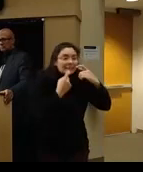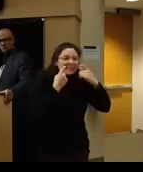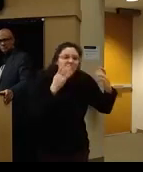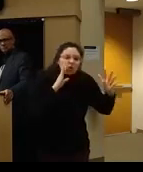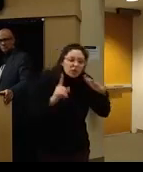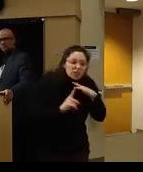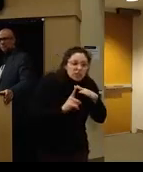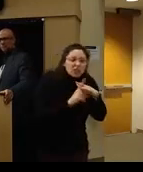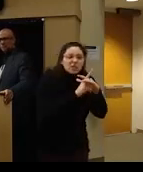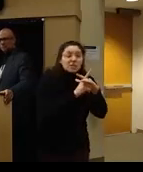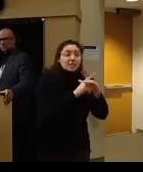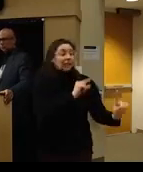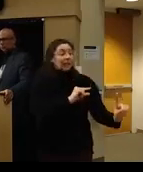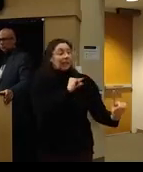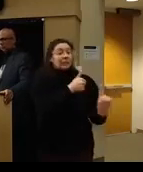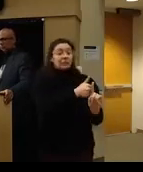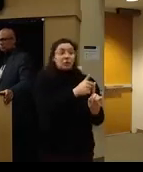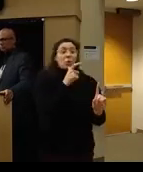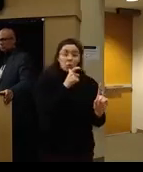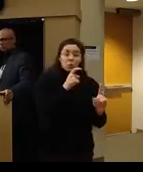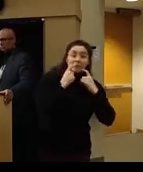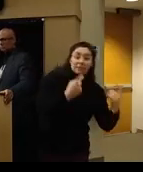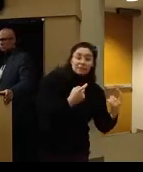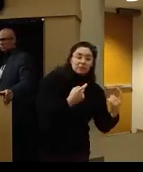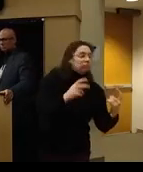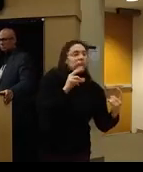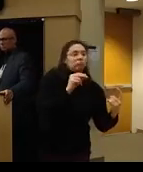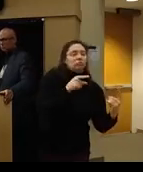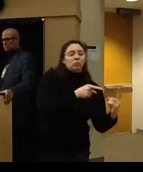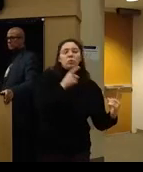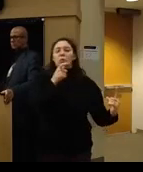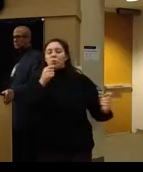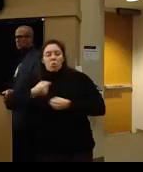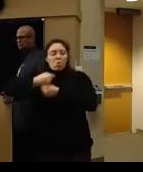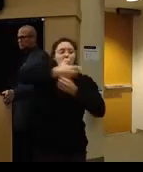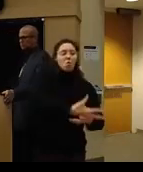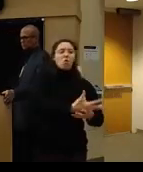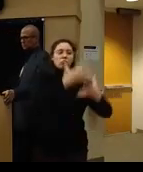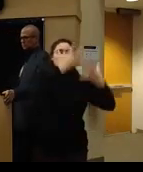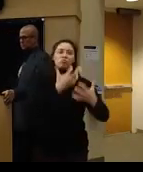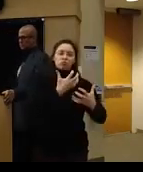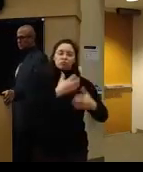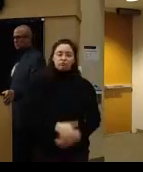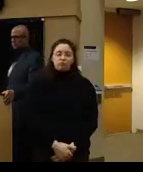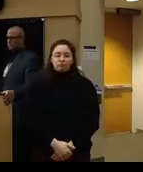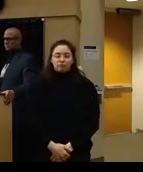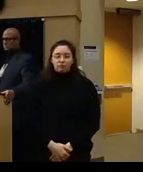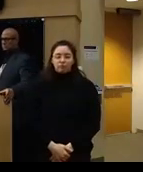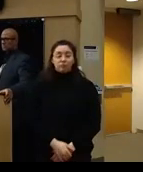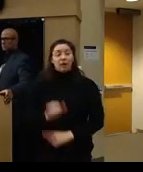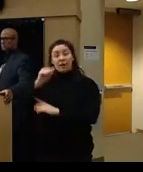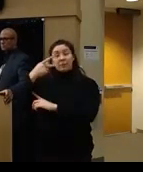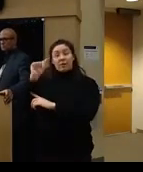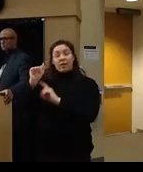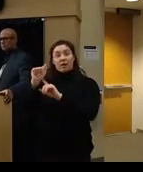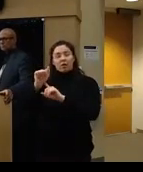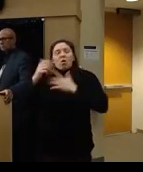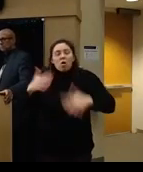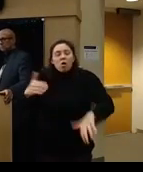guilty one is not he who commits the sin but he who causes the darkness APA knows and to